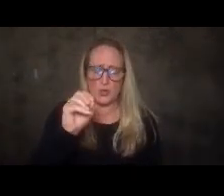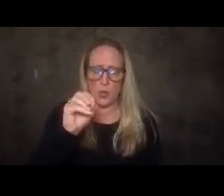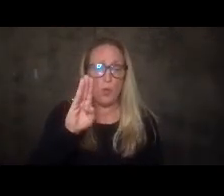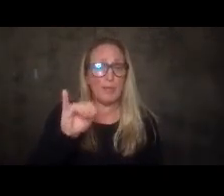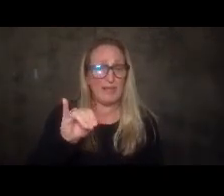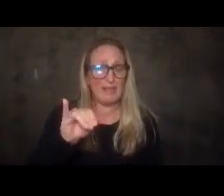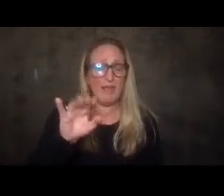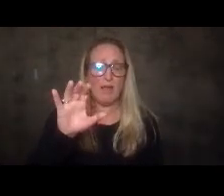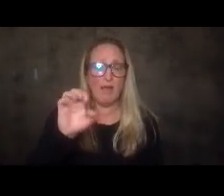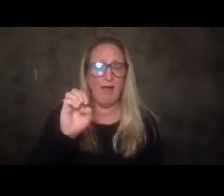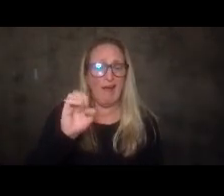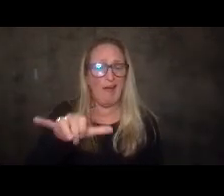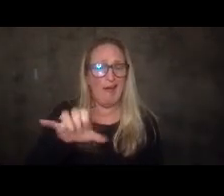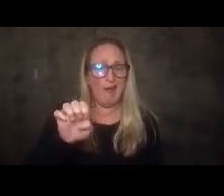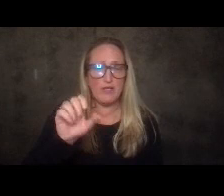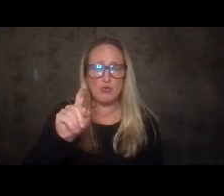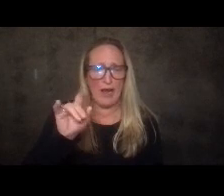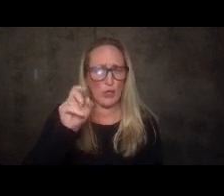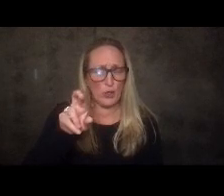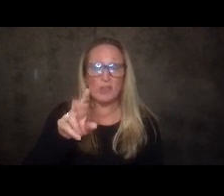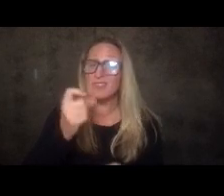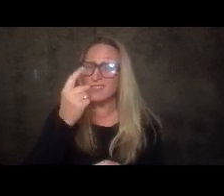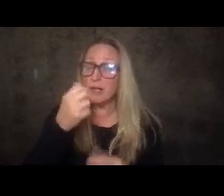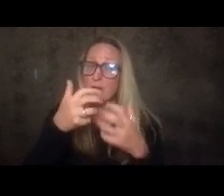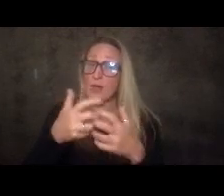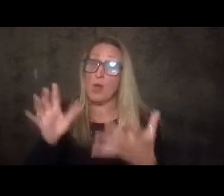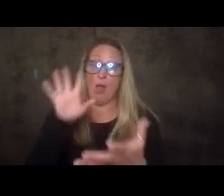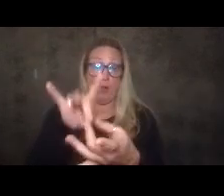UM. The device, though once it's hooked up, you can use these.